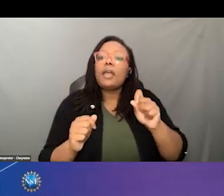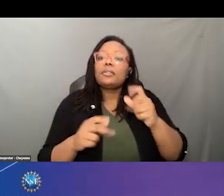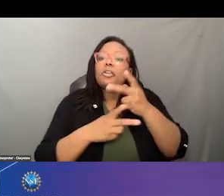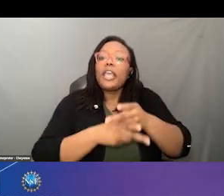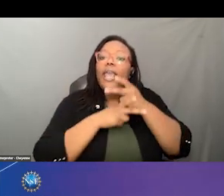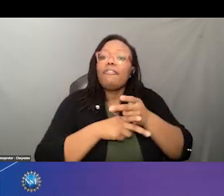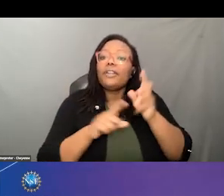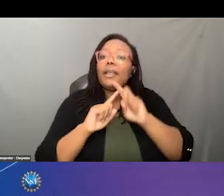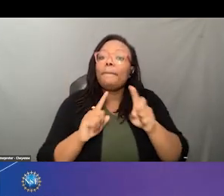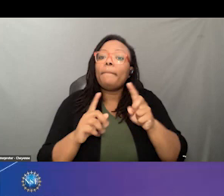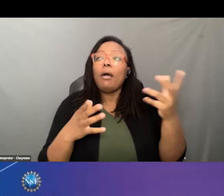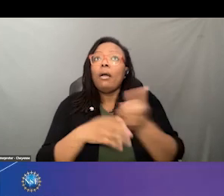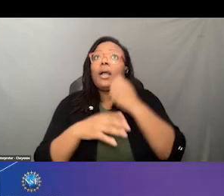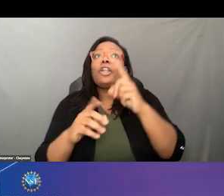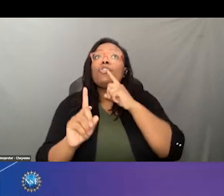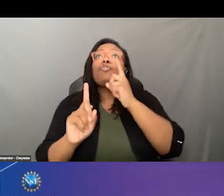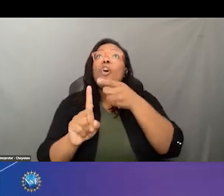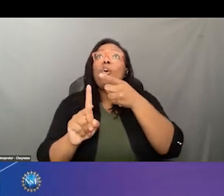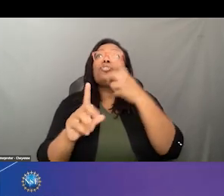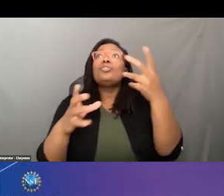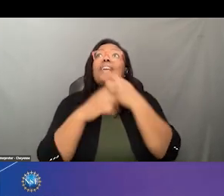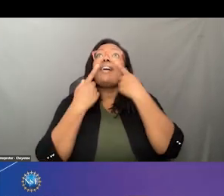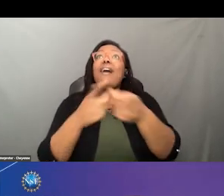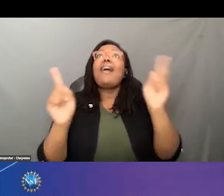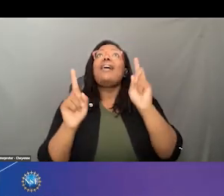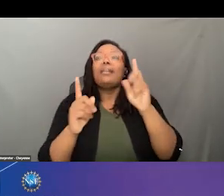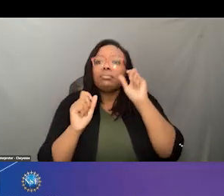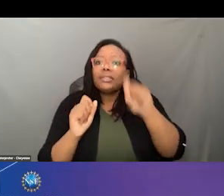Yes. But we want you to achieve the goals that you set out to for your objective.